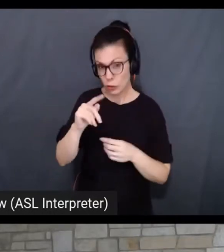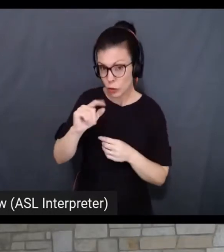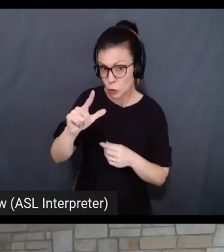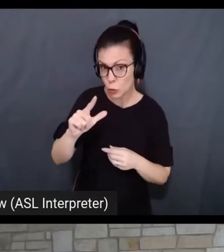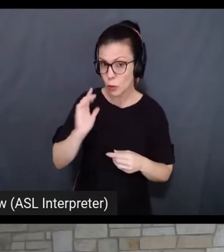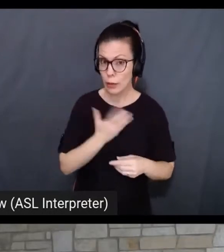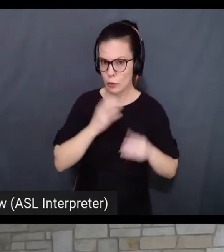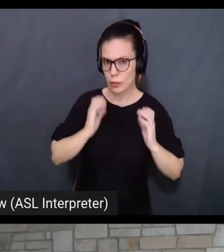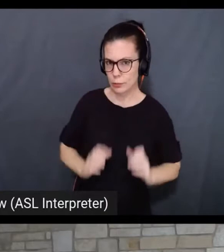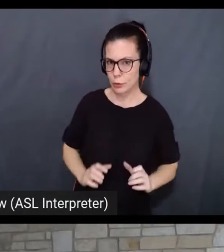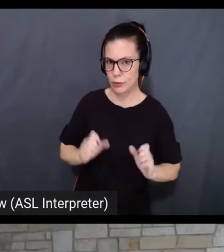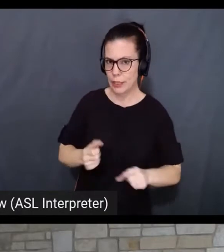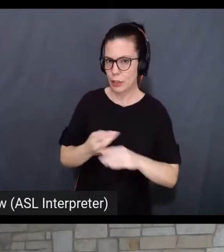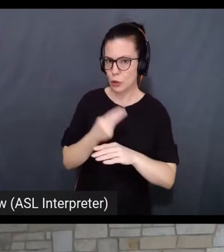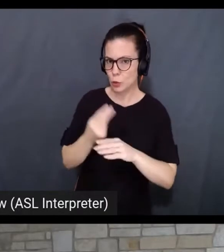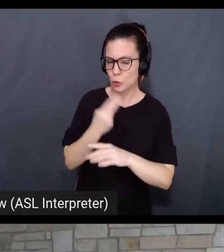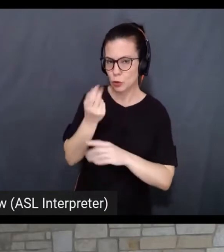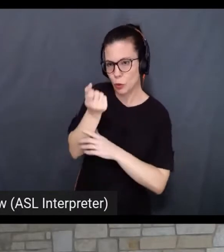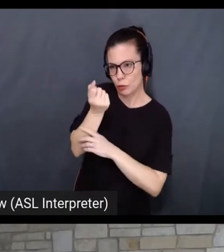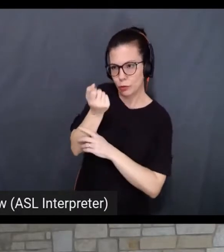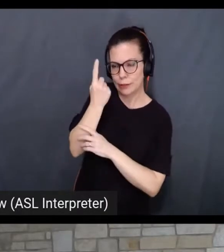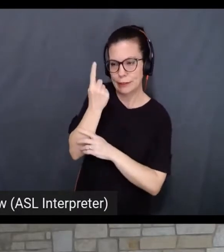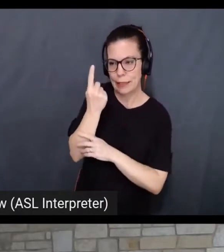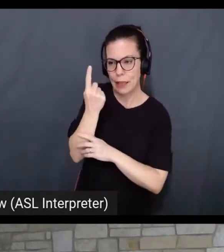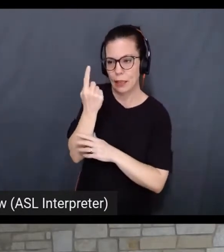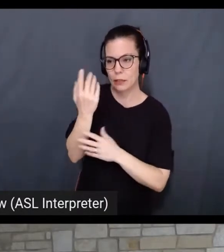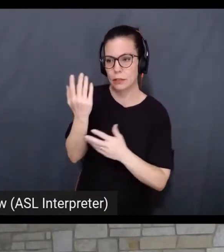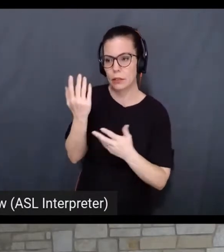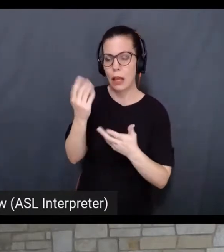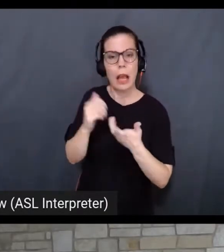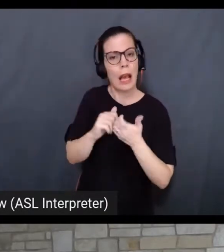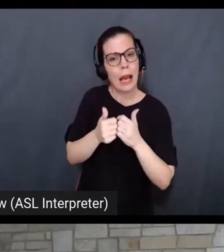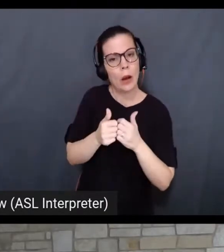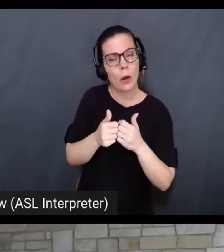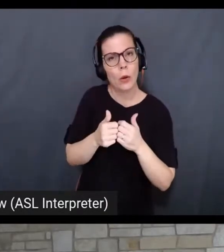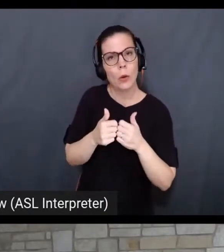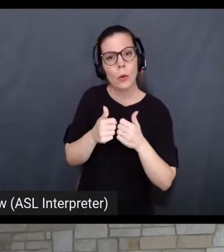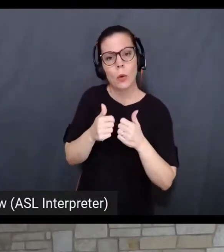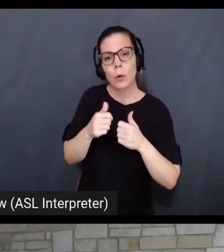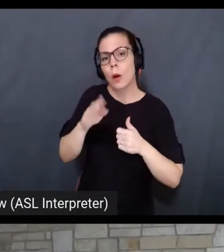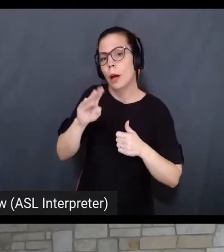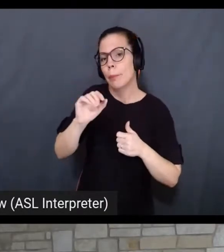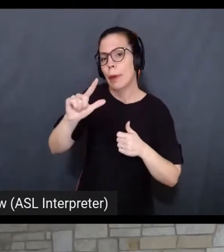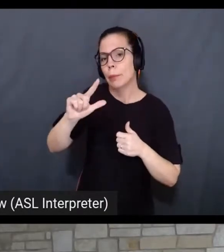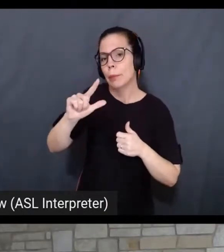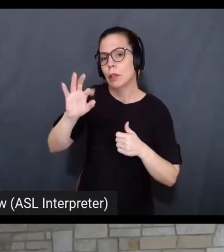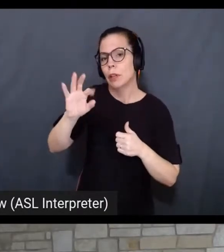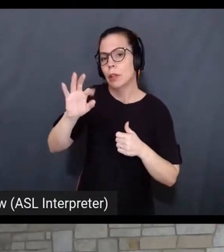to understand how Babelfish will actually be able to support their application.